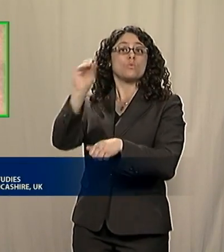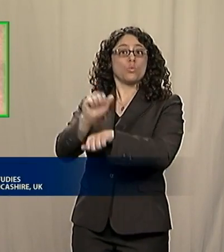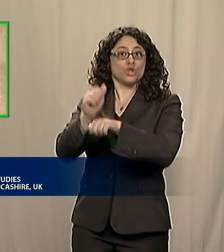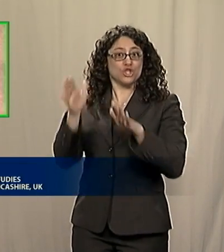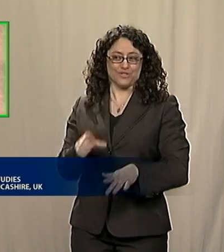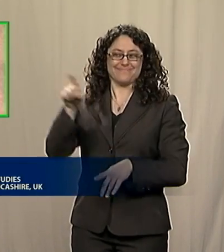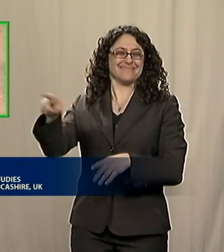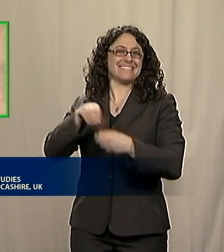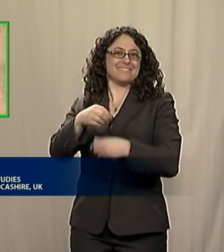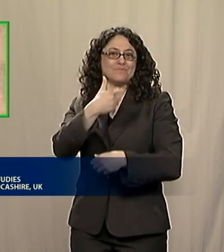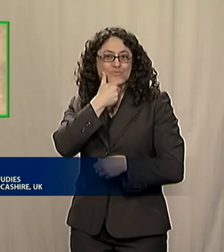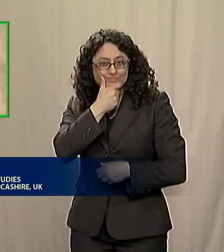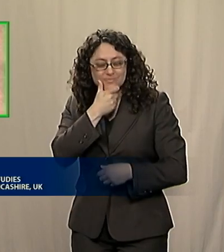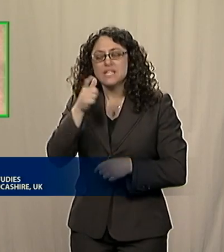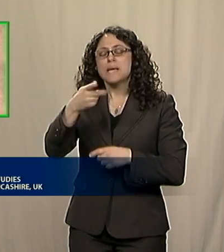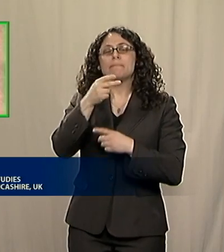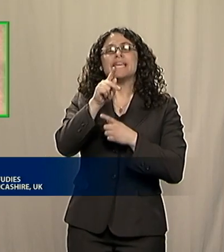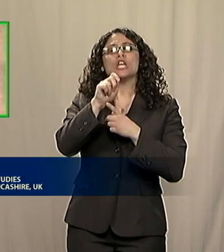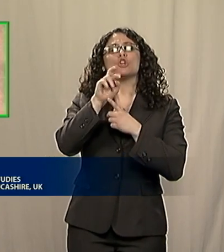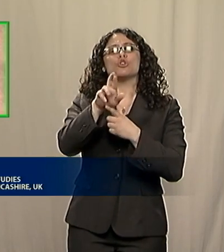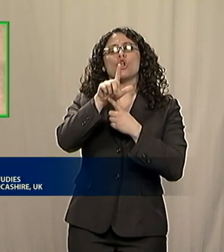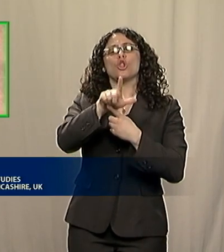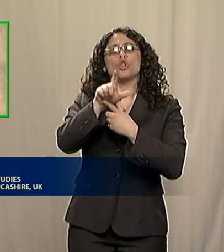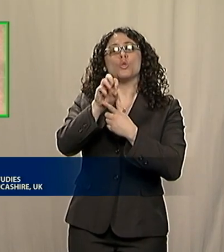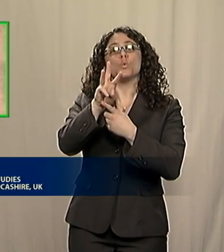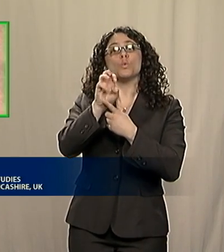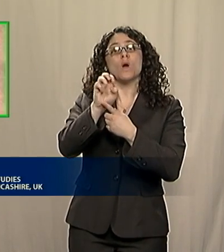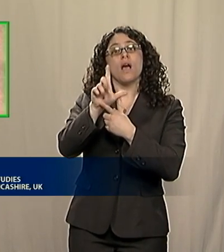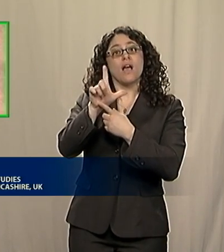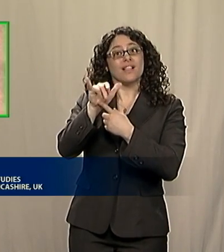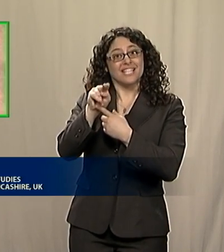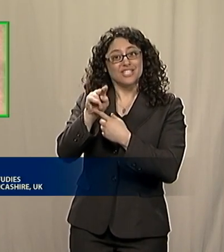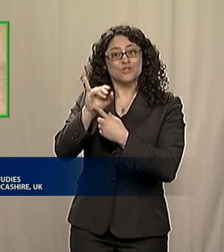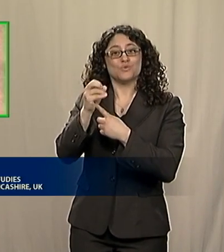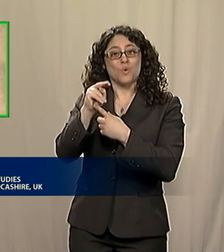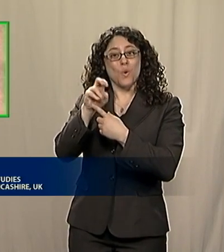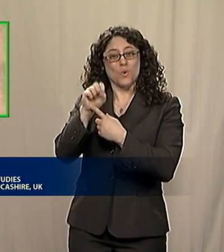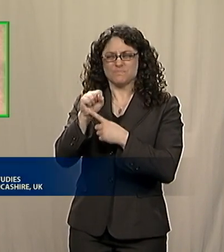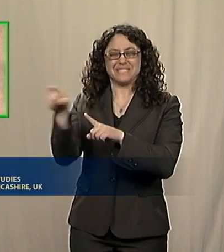in the United Kingdom, Peter Jones. Peter couldn't be here, but I'll be presenting the work